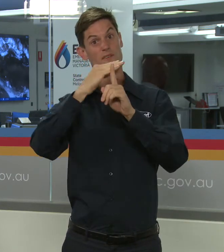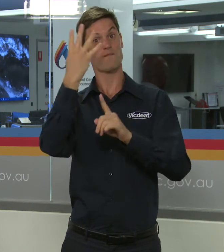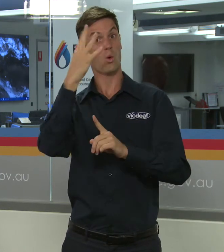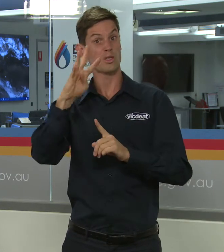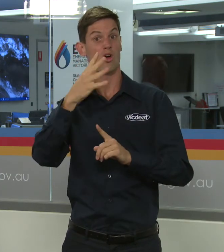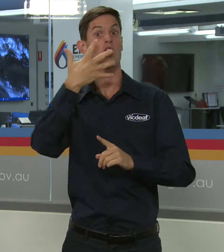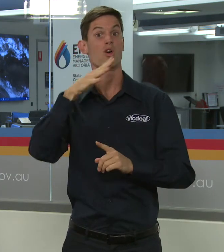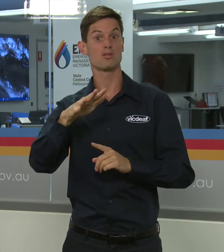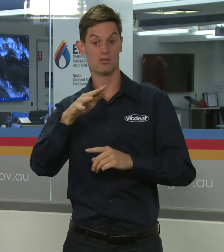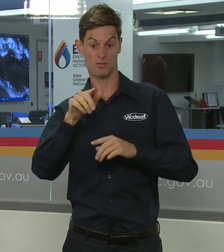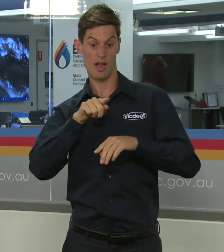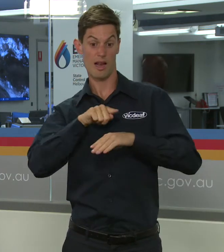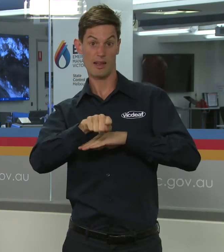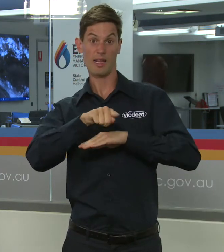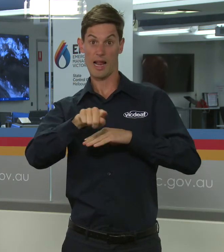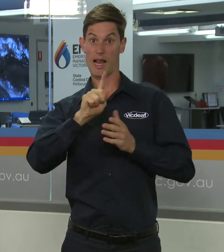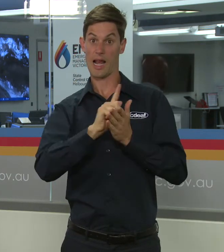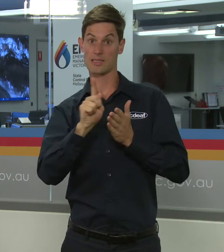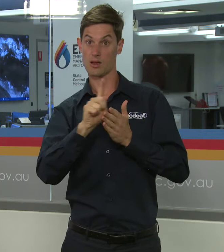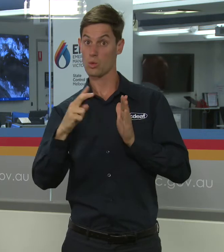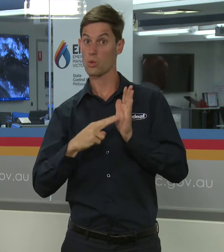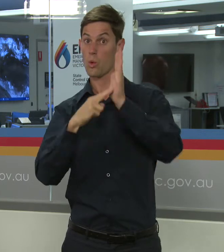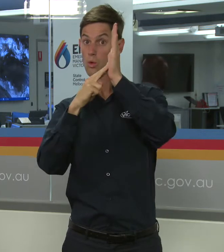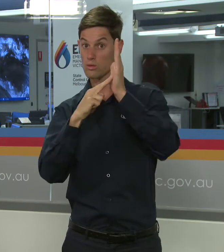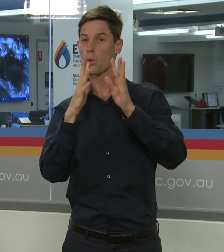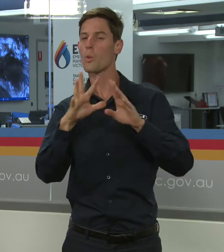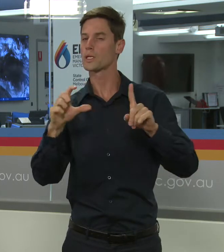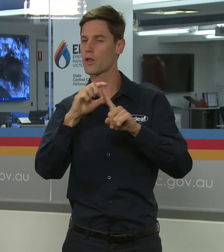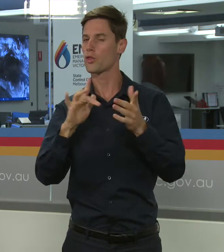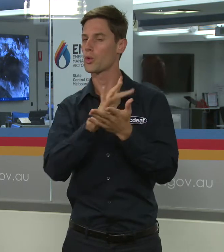In most parts of the northern parts of the state Wednesday-Thursday and then fire danger